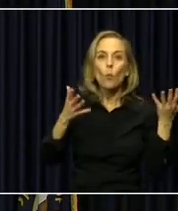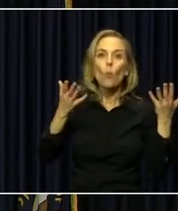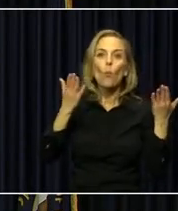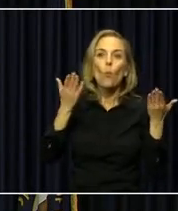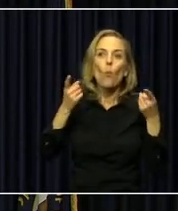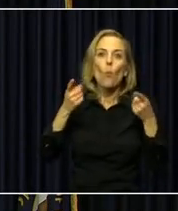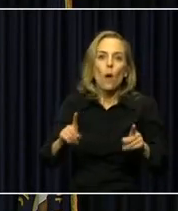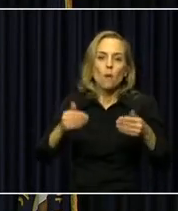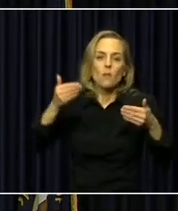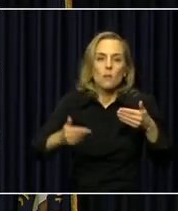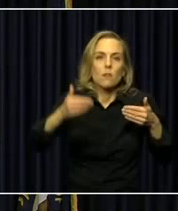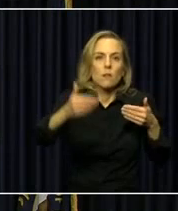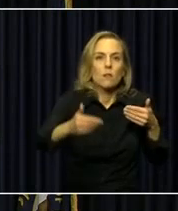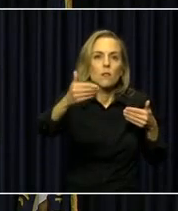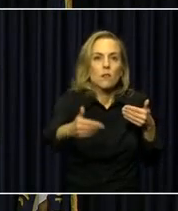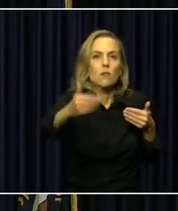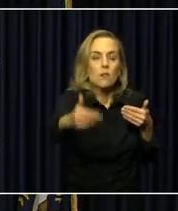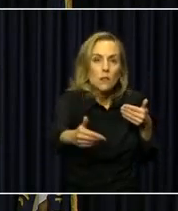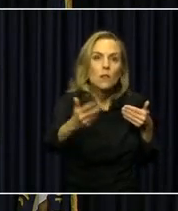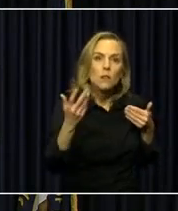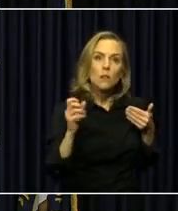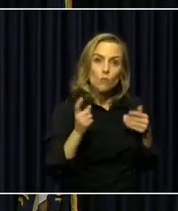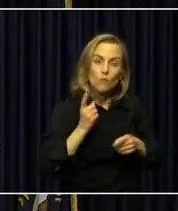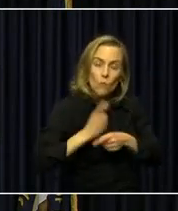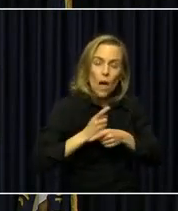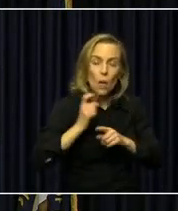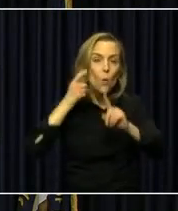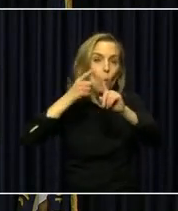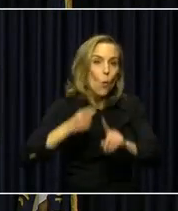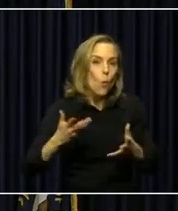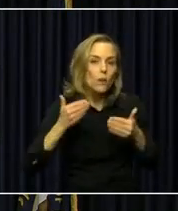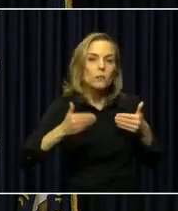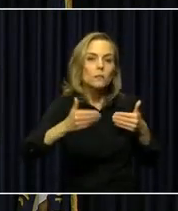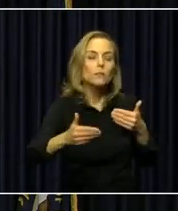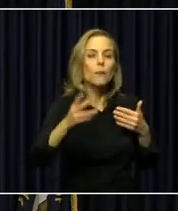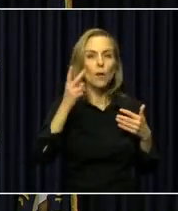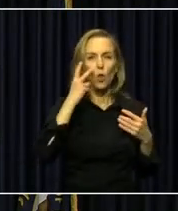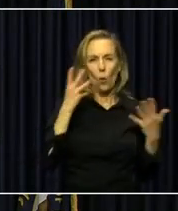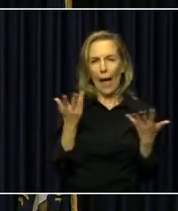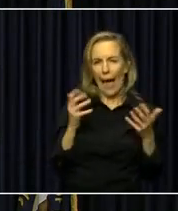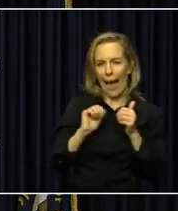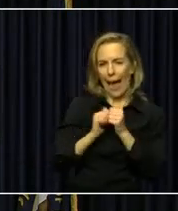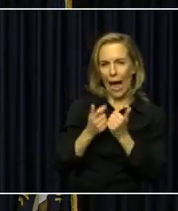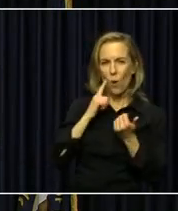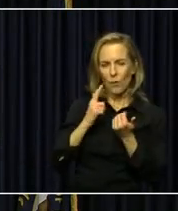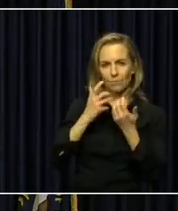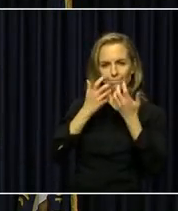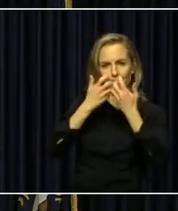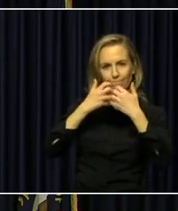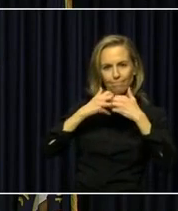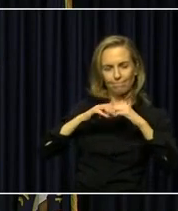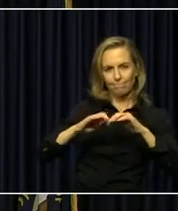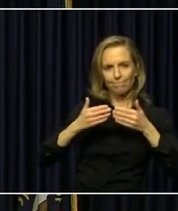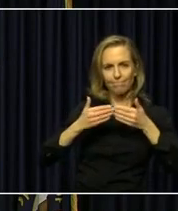TELEHEALTH. I DON'T THINK HEALTH WILL EVER BE EXACTLY THE SAME AGAIN BECAUSE OF HOW EFFECTIVE HEALTH